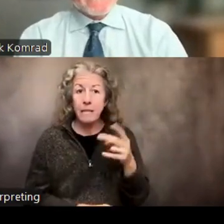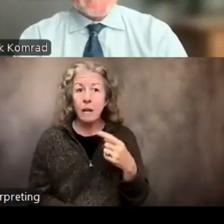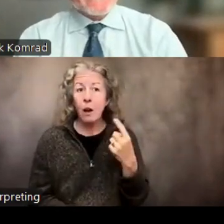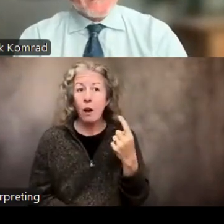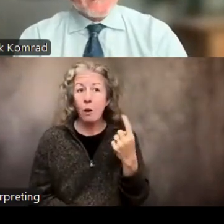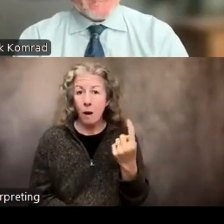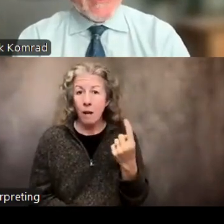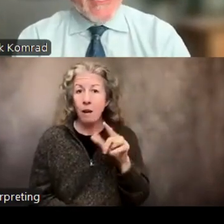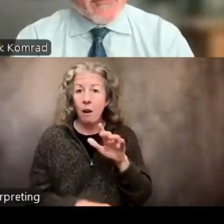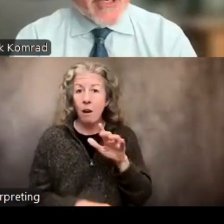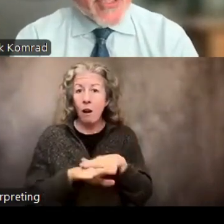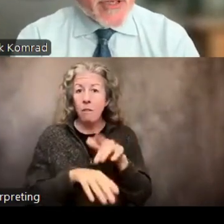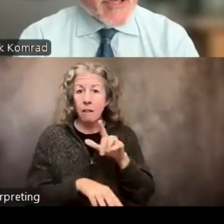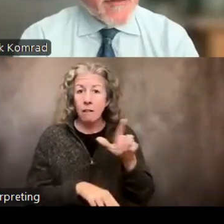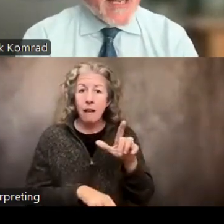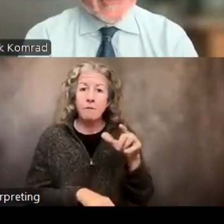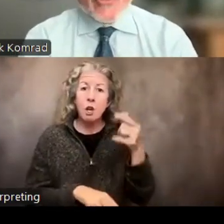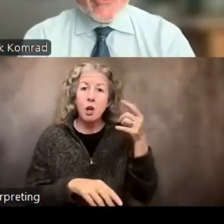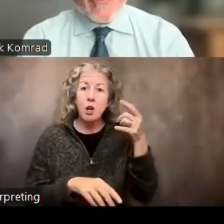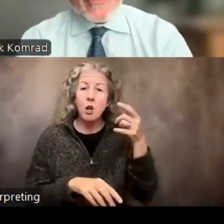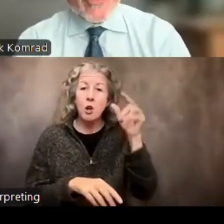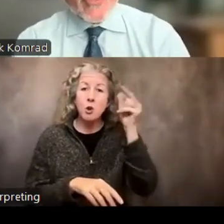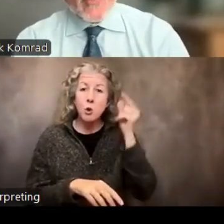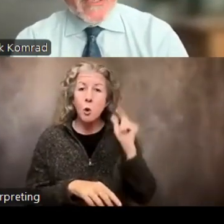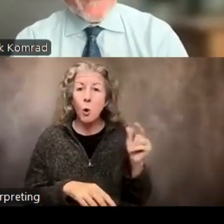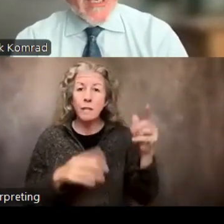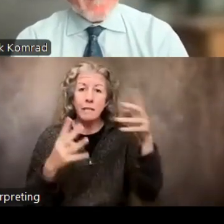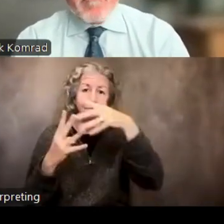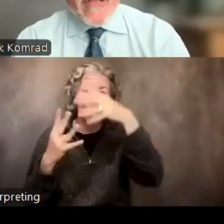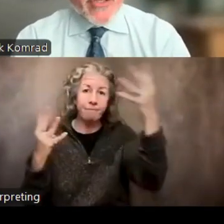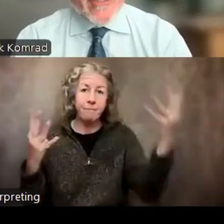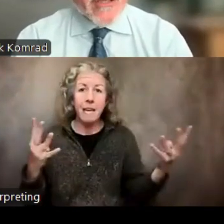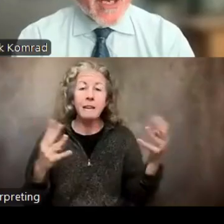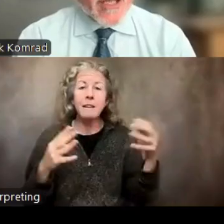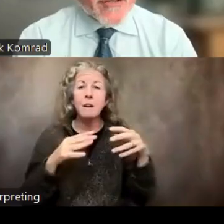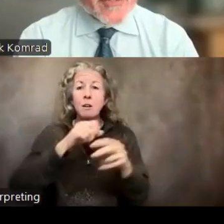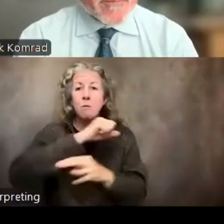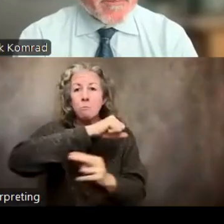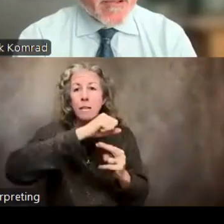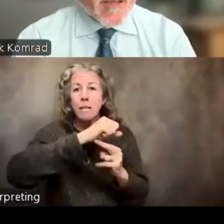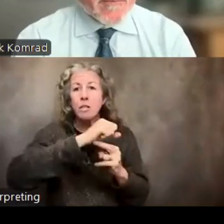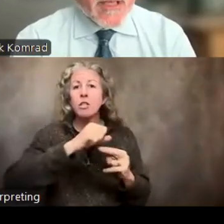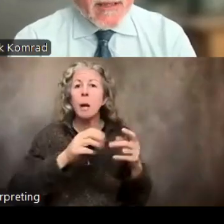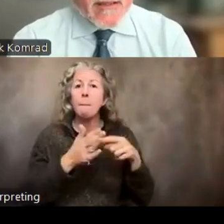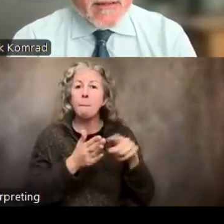is the Golden Gate Bridge, which invested $225 million to to